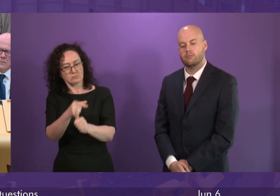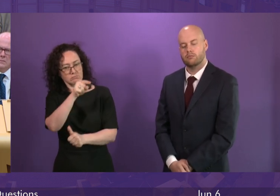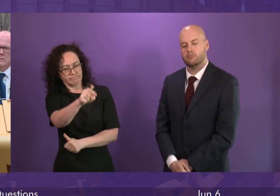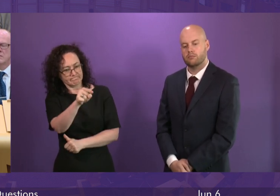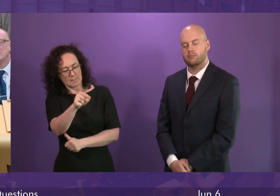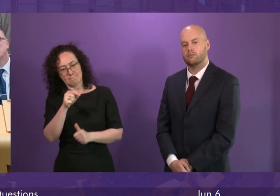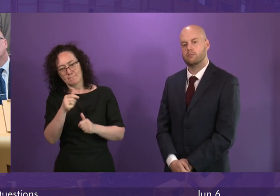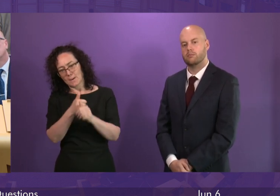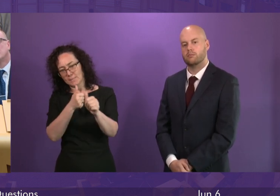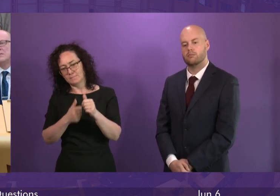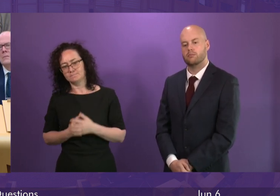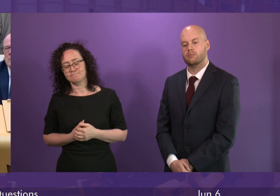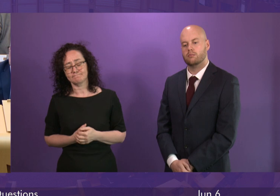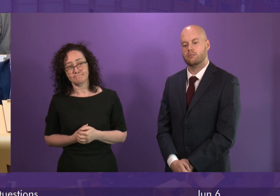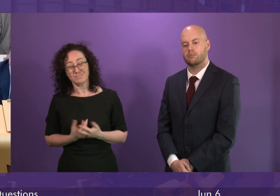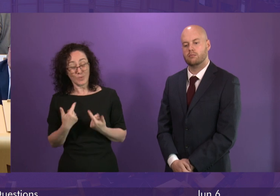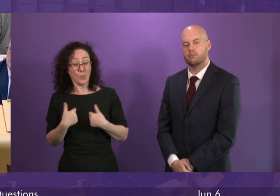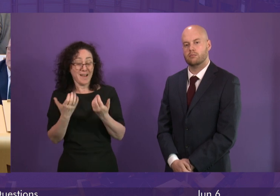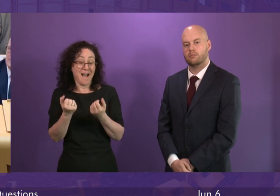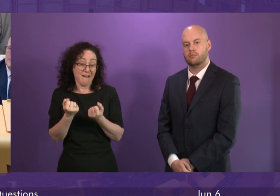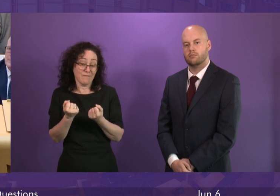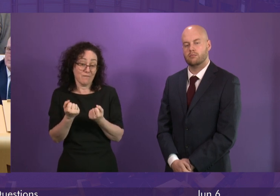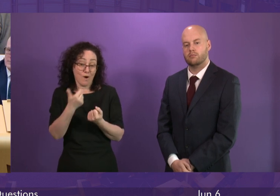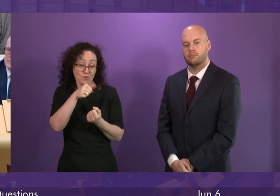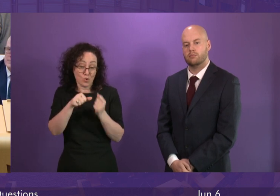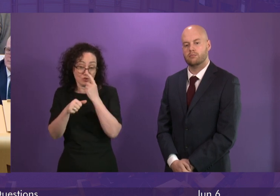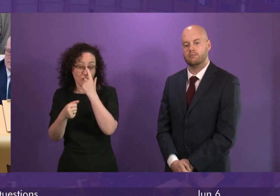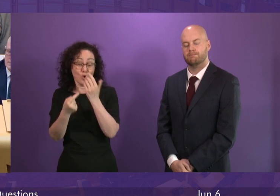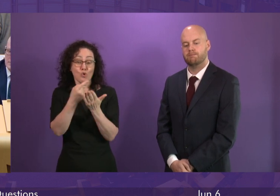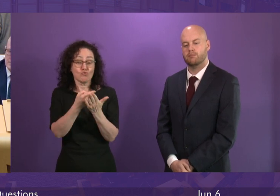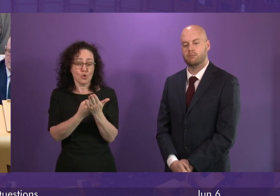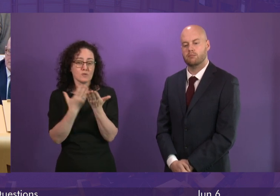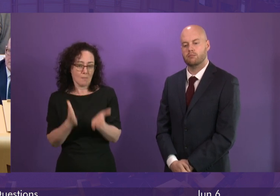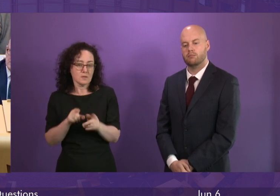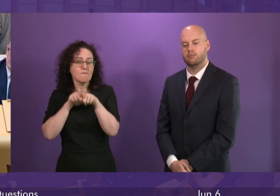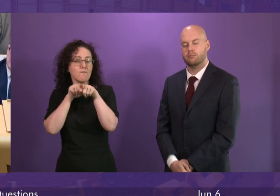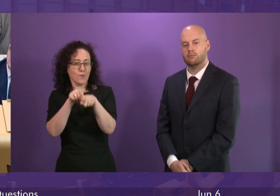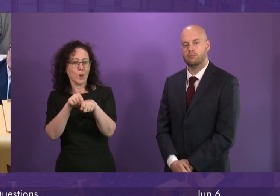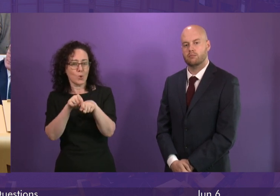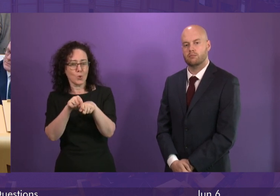We have to operate within the normal rules and context, with which Mr McDonald will be